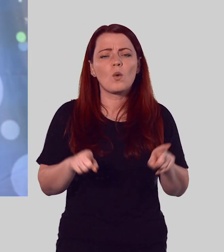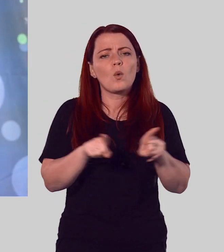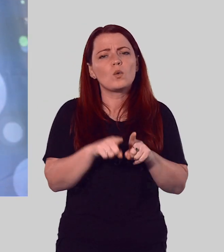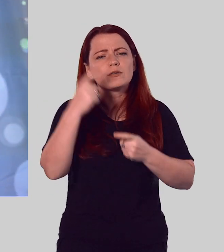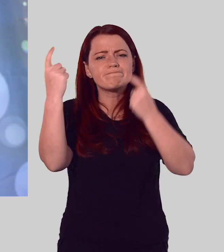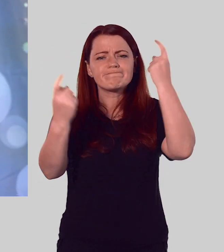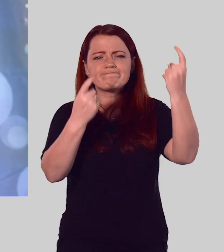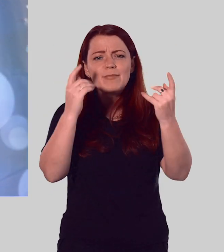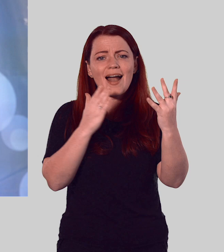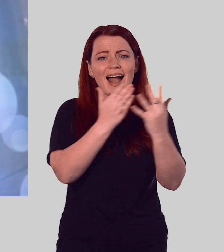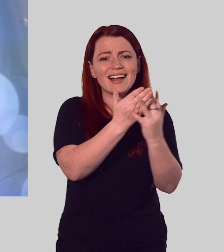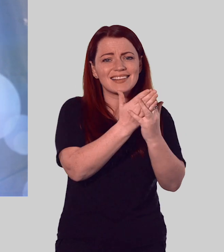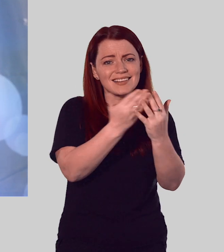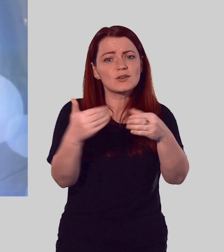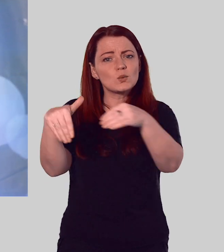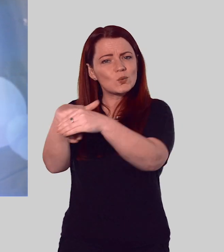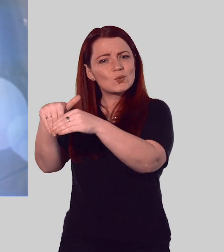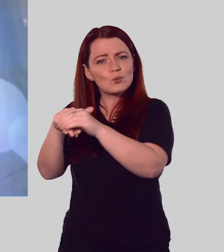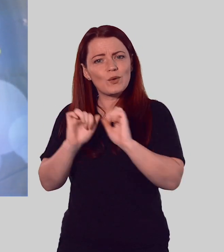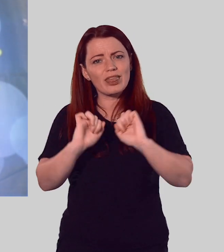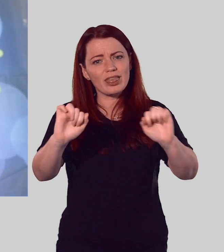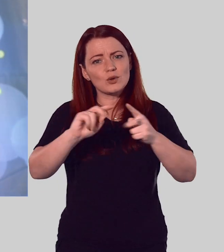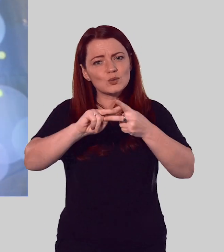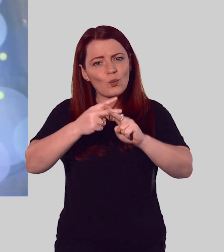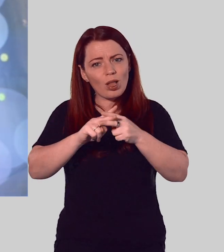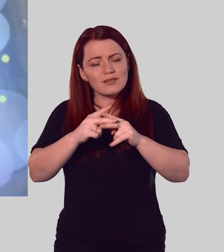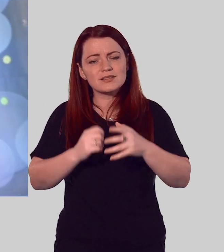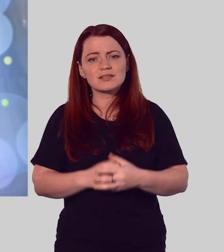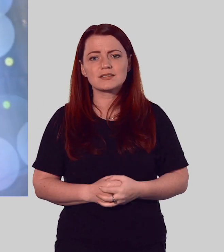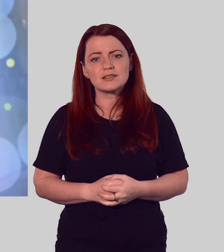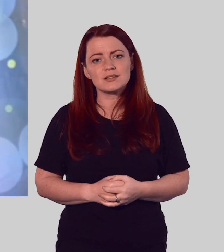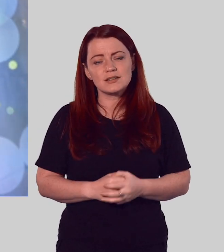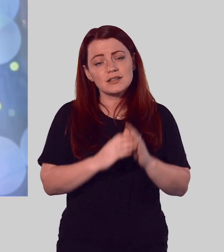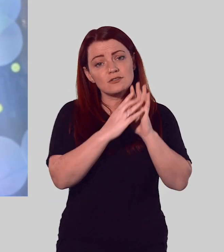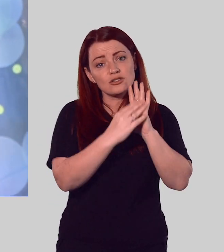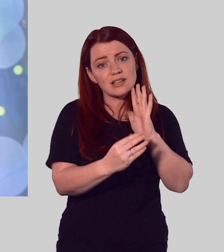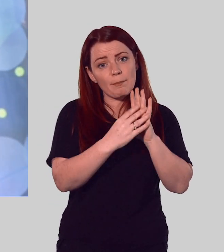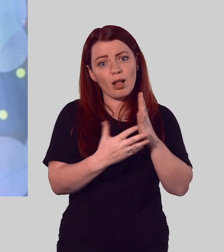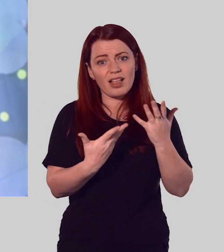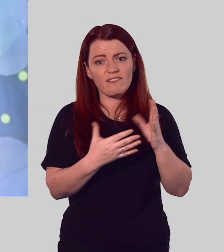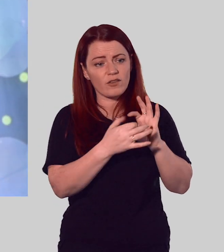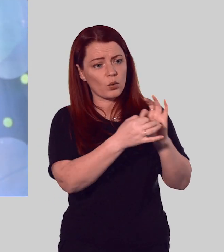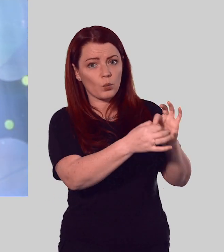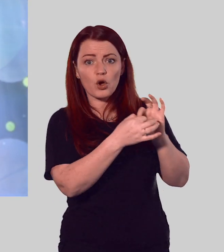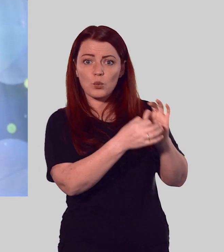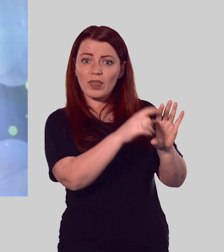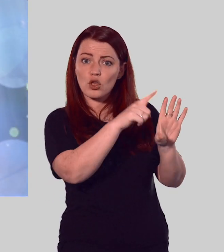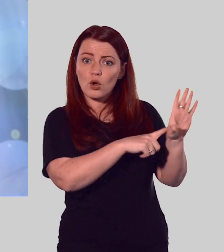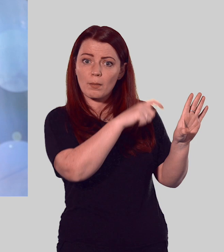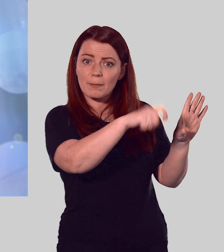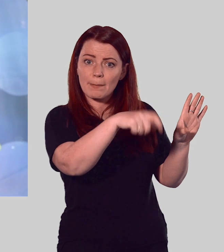access and inclusion with your digital tools, for example when working with young people on the autistic spectrum